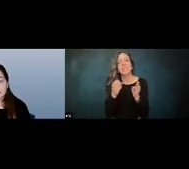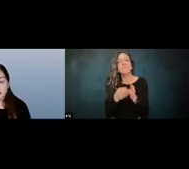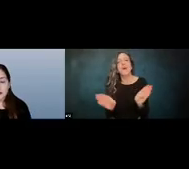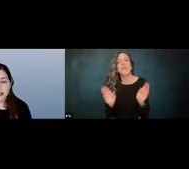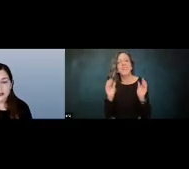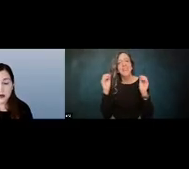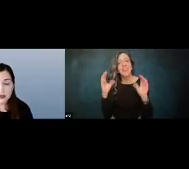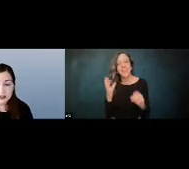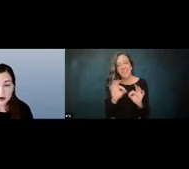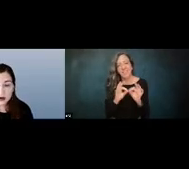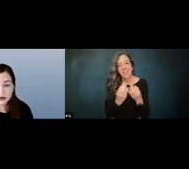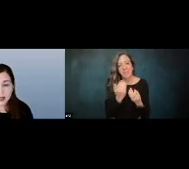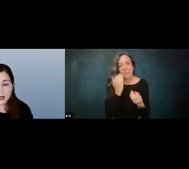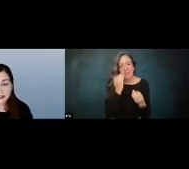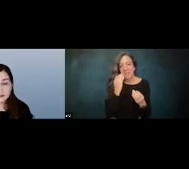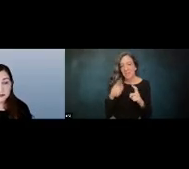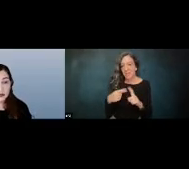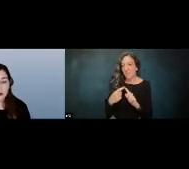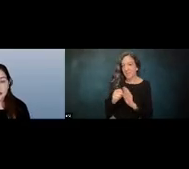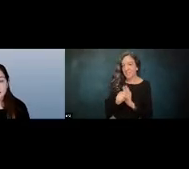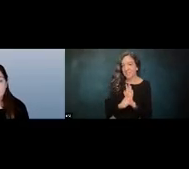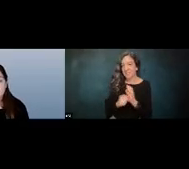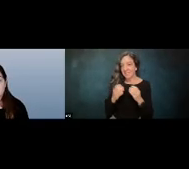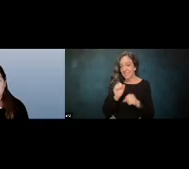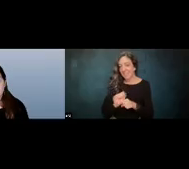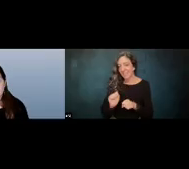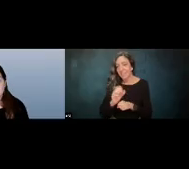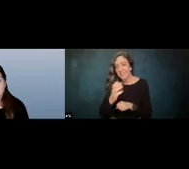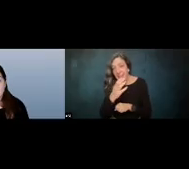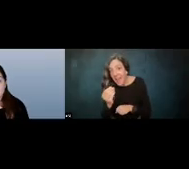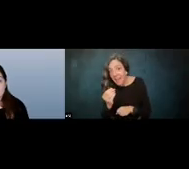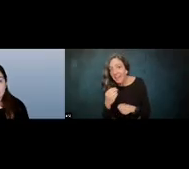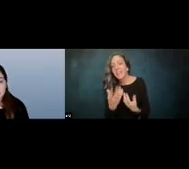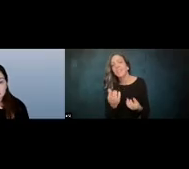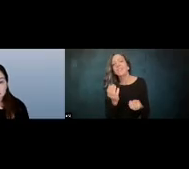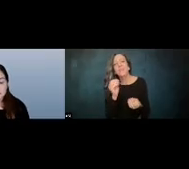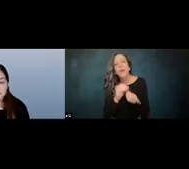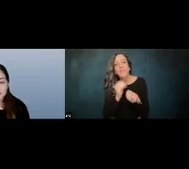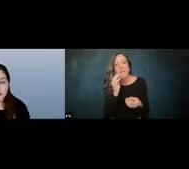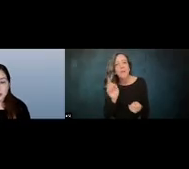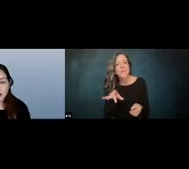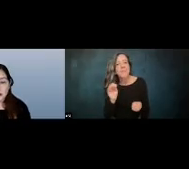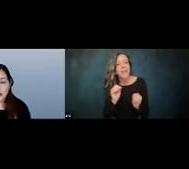state's efforts, as well as where to find even more in-depth information on the indicators.